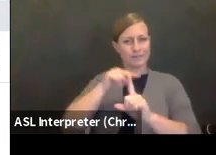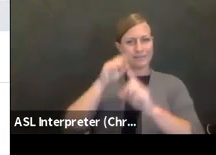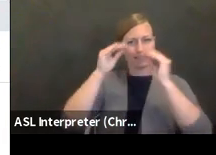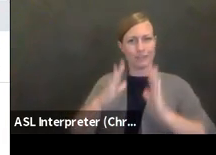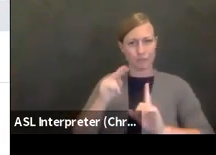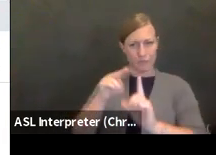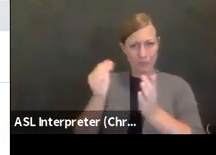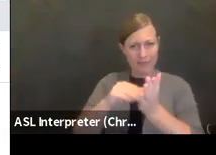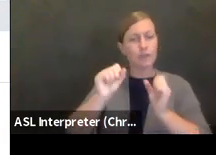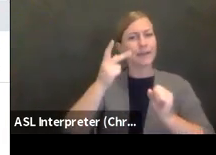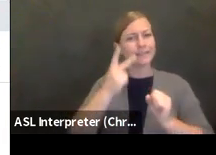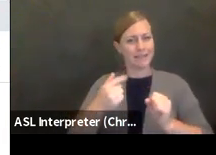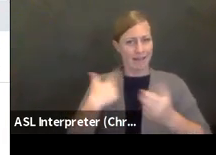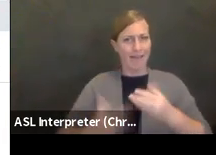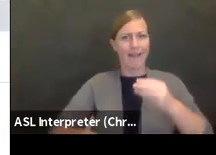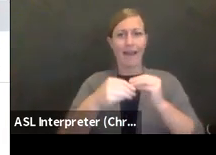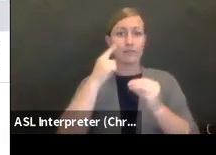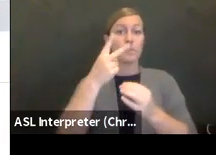ESD 112-- Kristina Wambold: How I added sections because I go into settings.